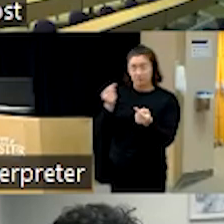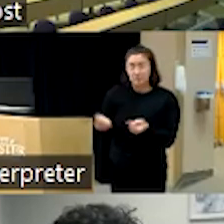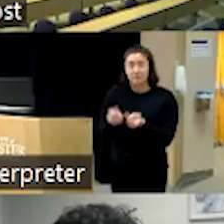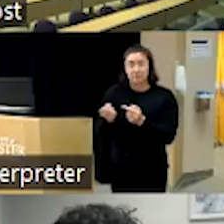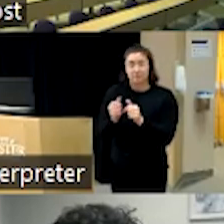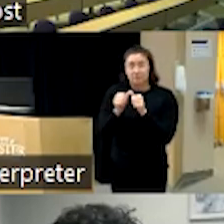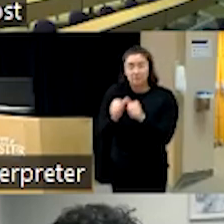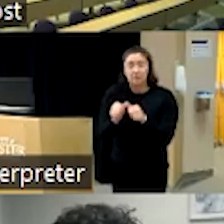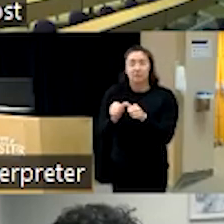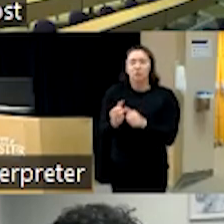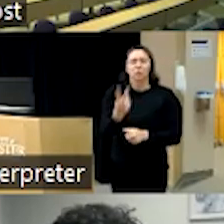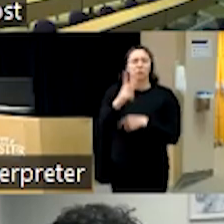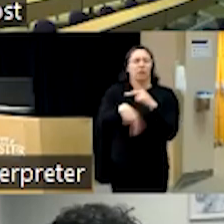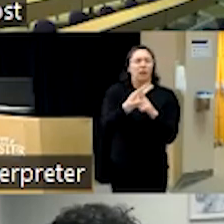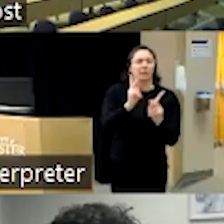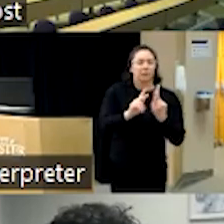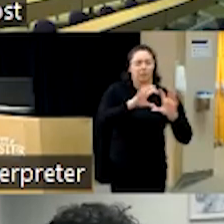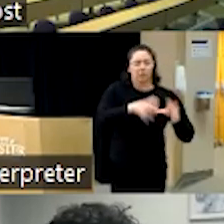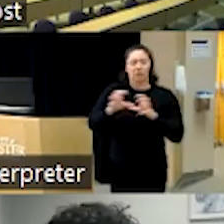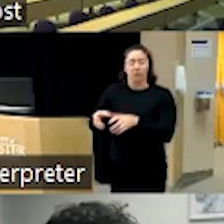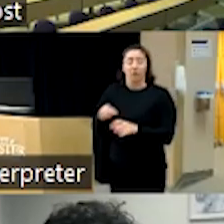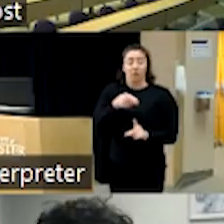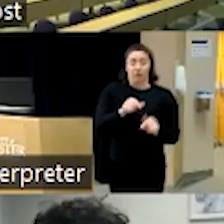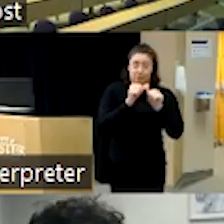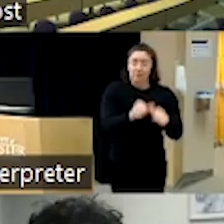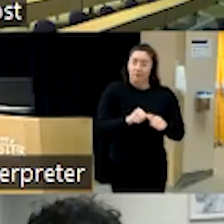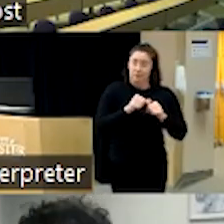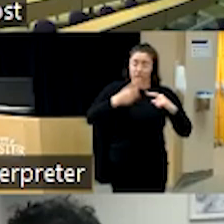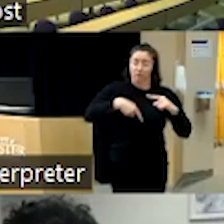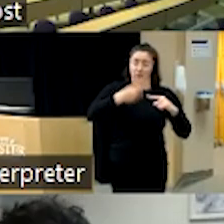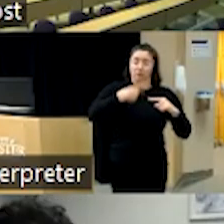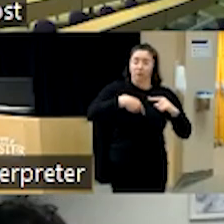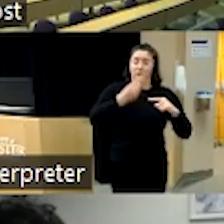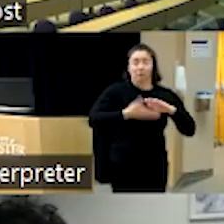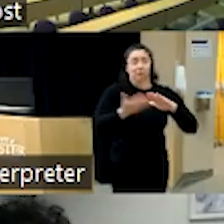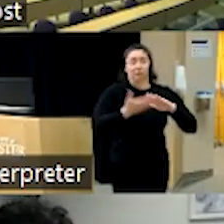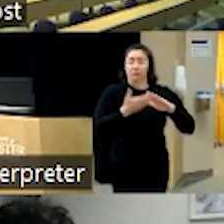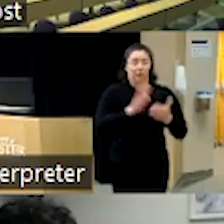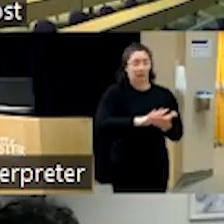or patients they're the ones that keep running like they clean the whole house on the weekend